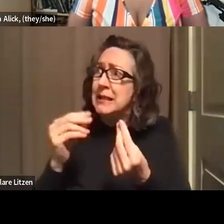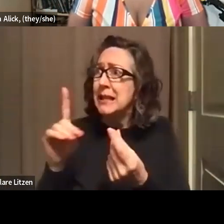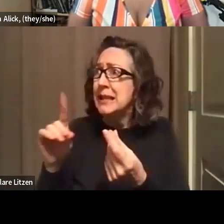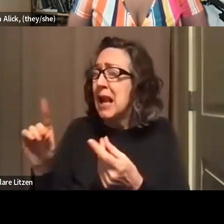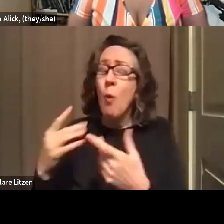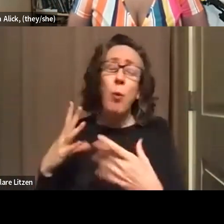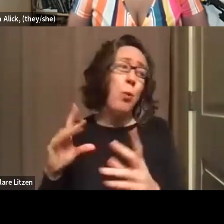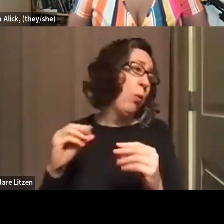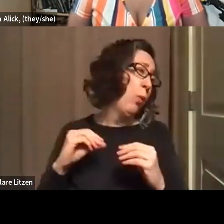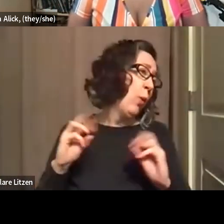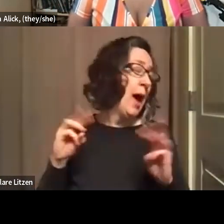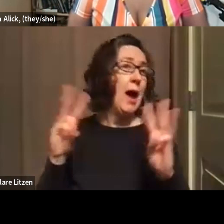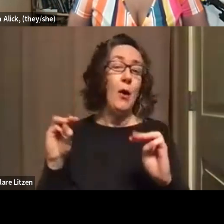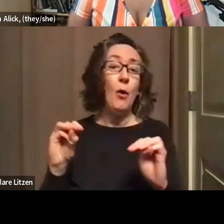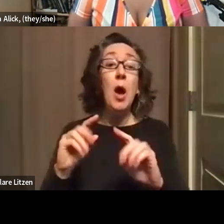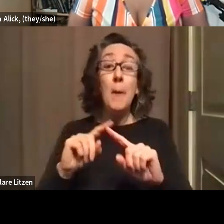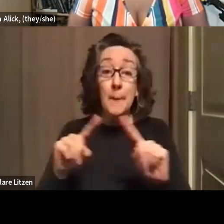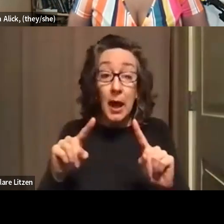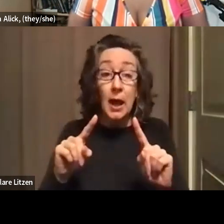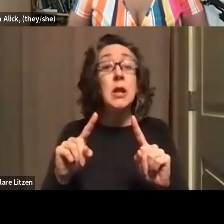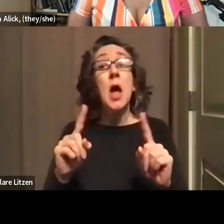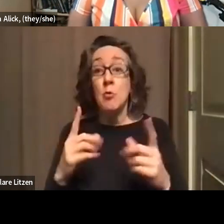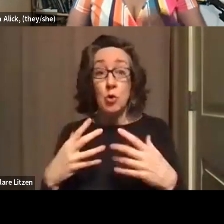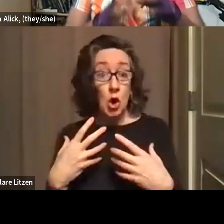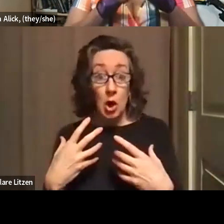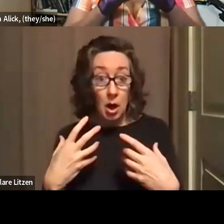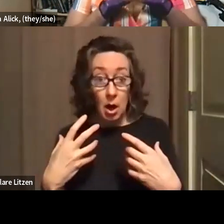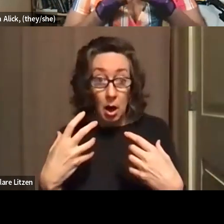But then I found that when I was going through recovery and I had reached a certain stage